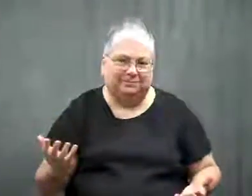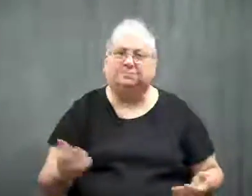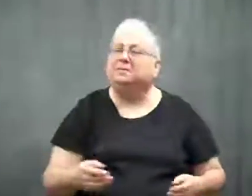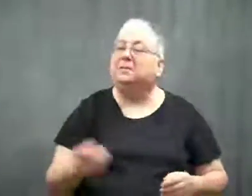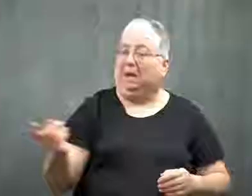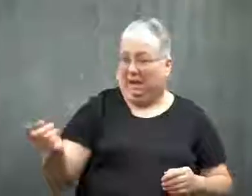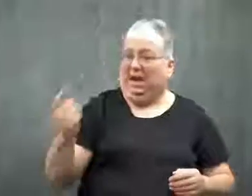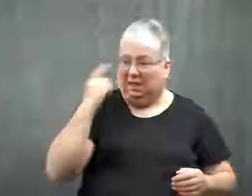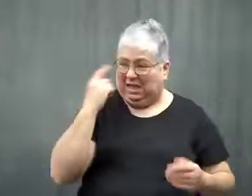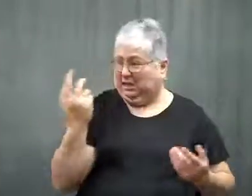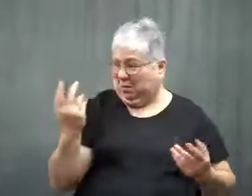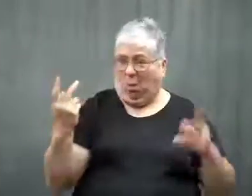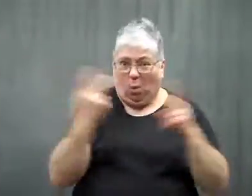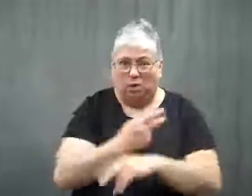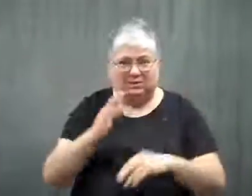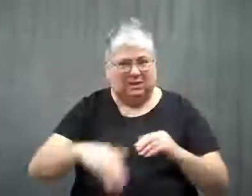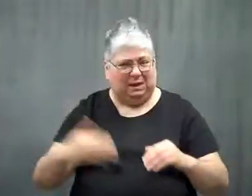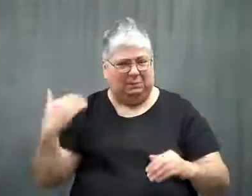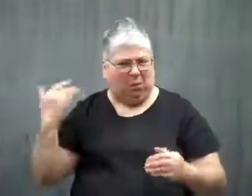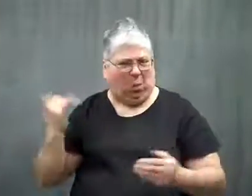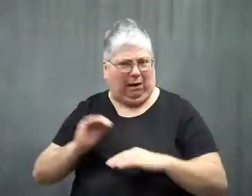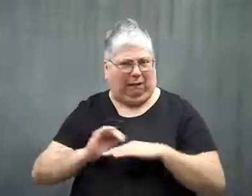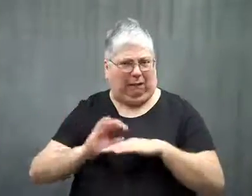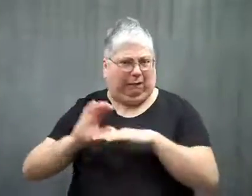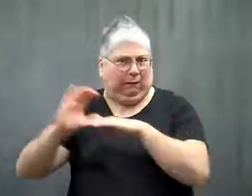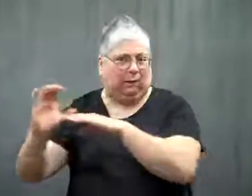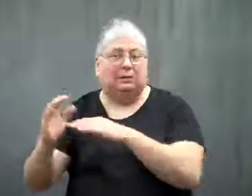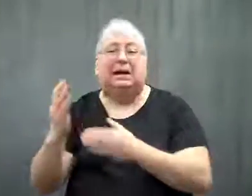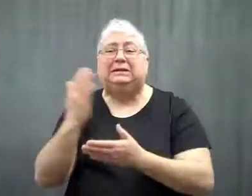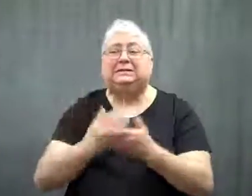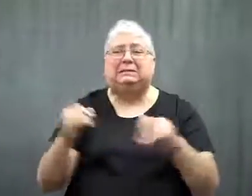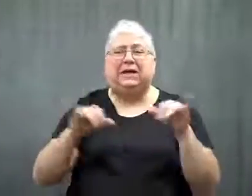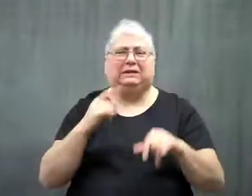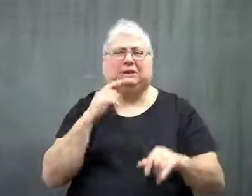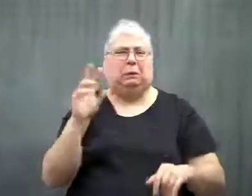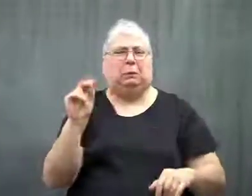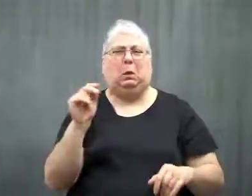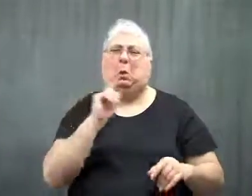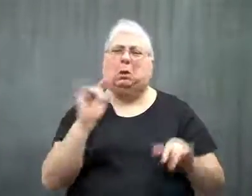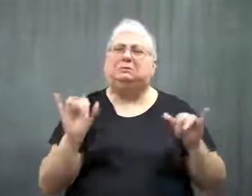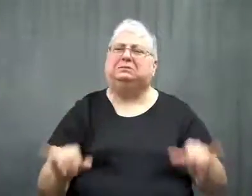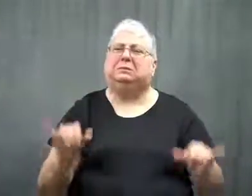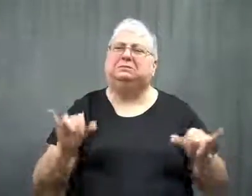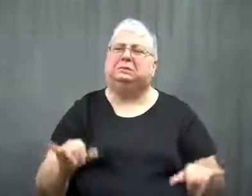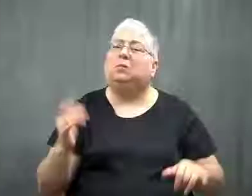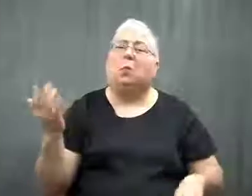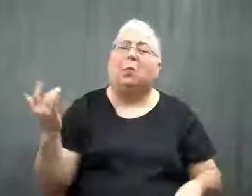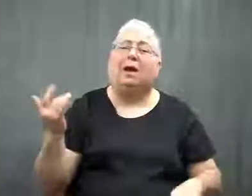Some scientists say there has not been a real increase in the number of tornadoes.